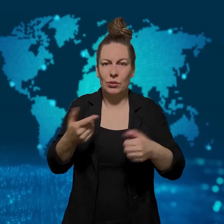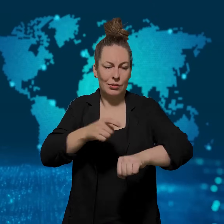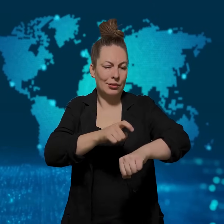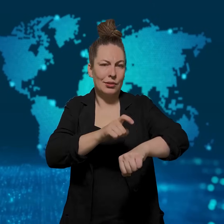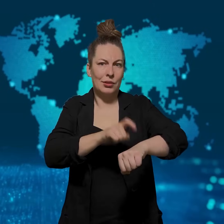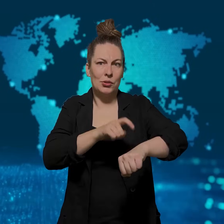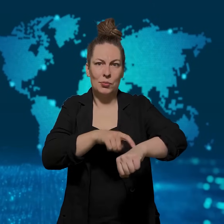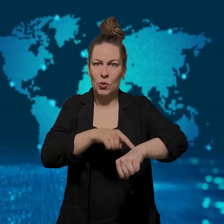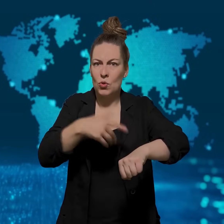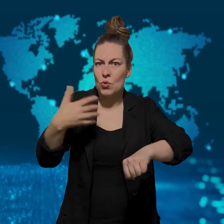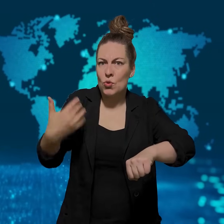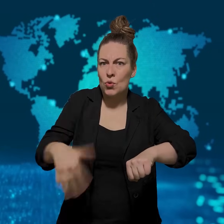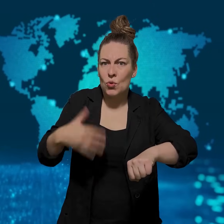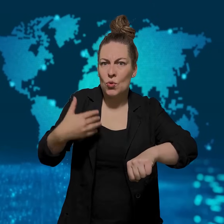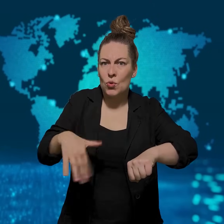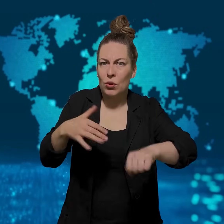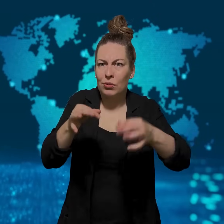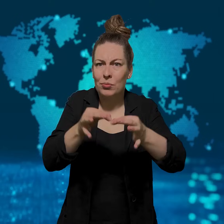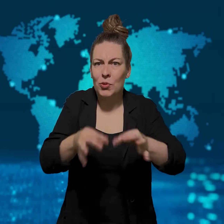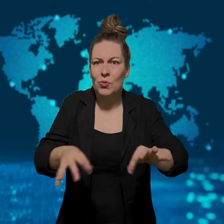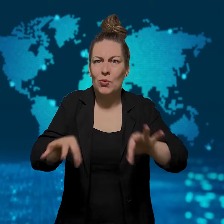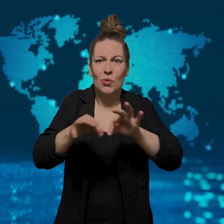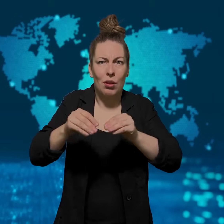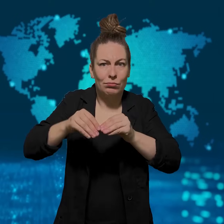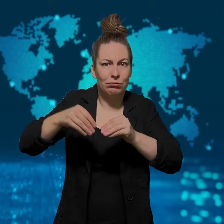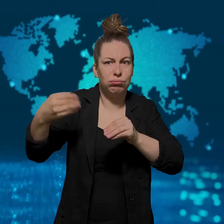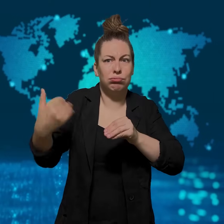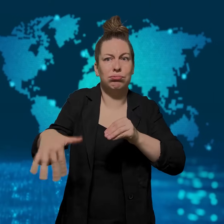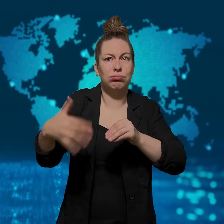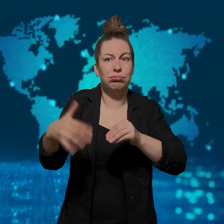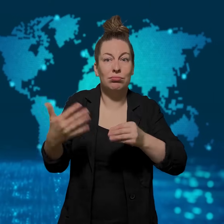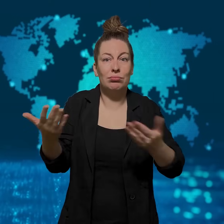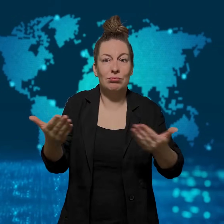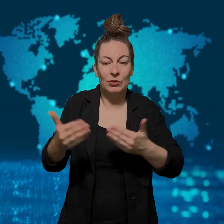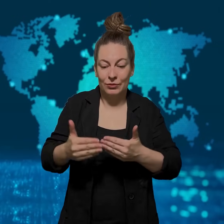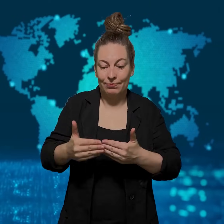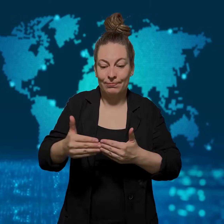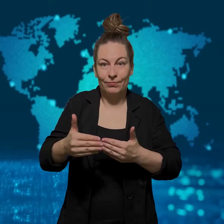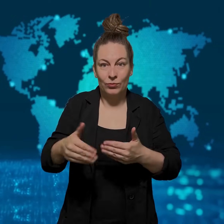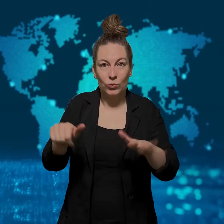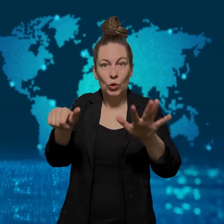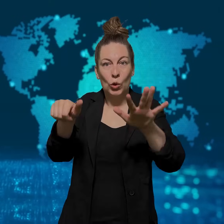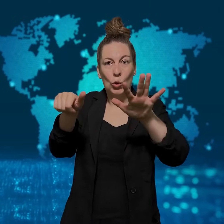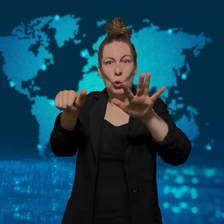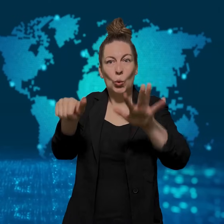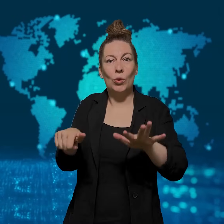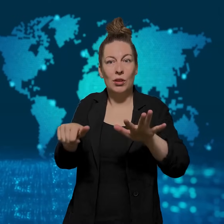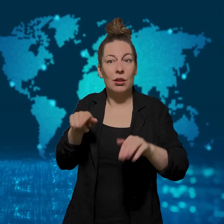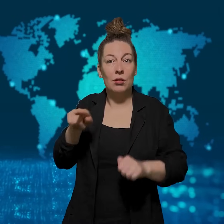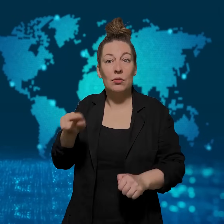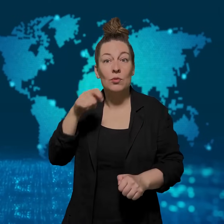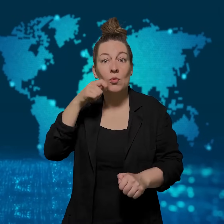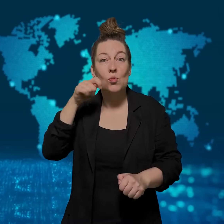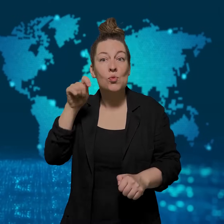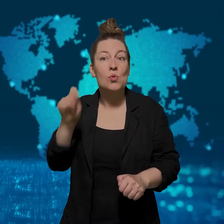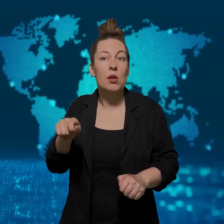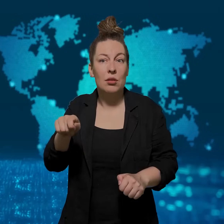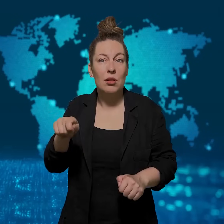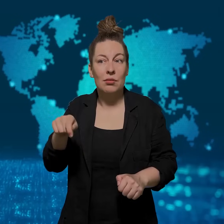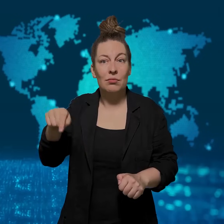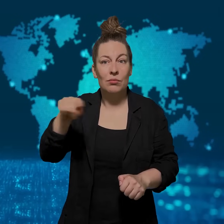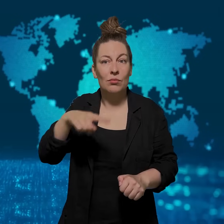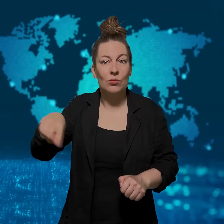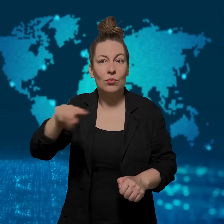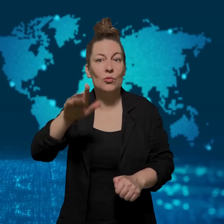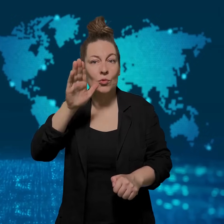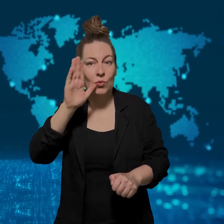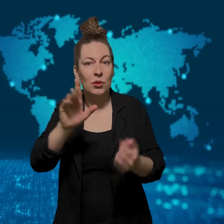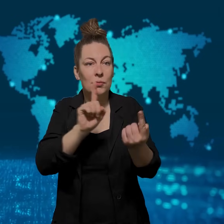During the visit, the two countries participated in